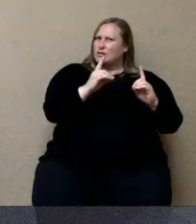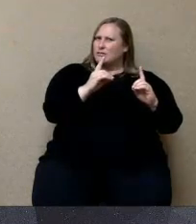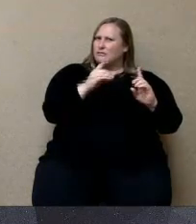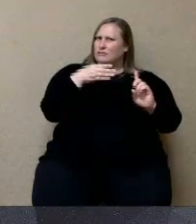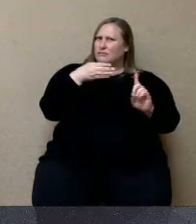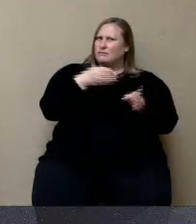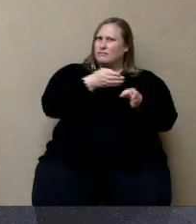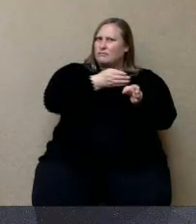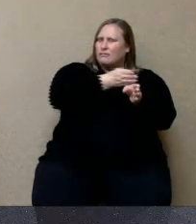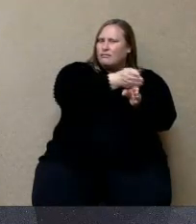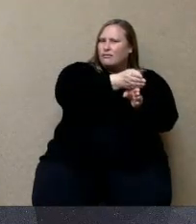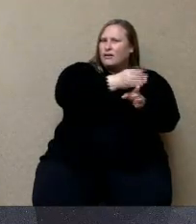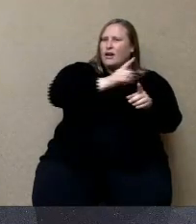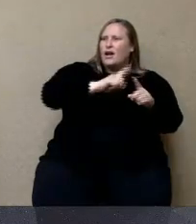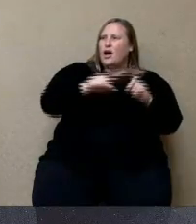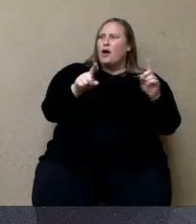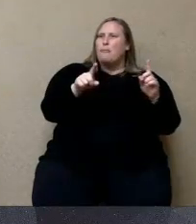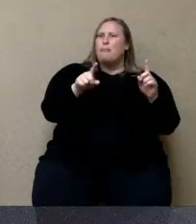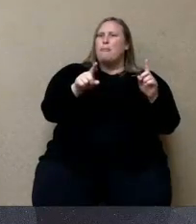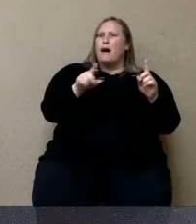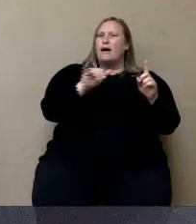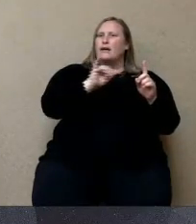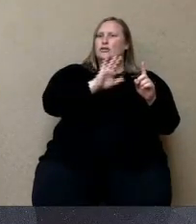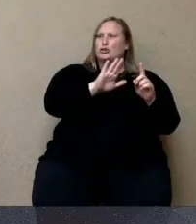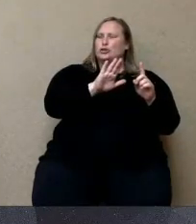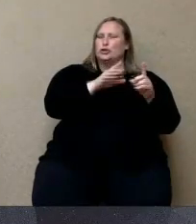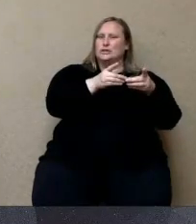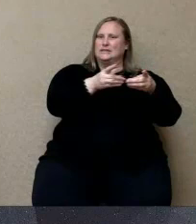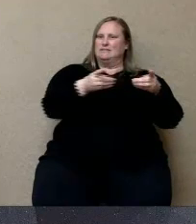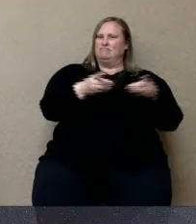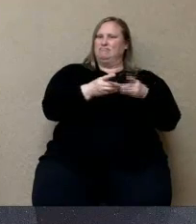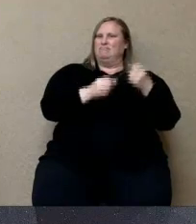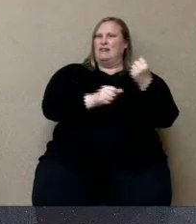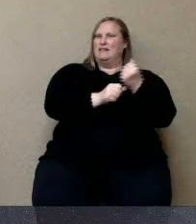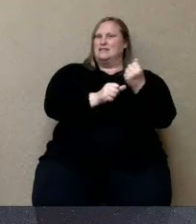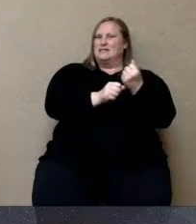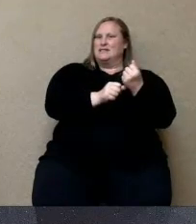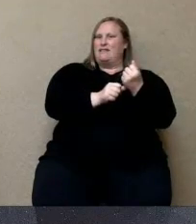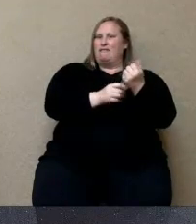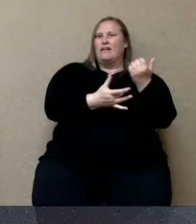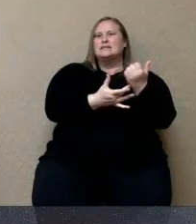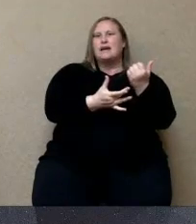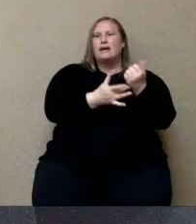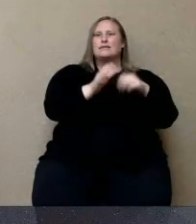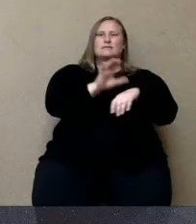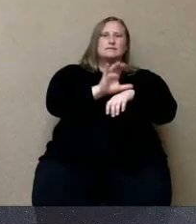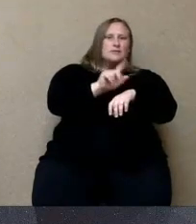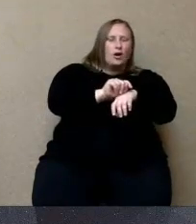But she's become her district's assistive tech consultant and support.